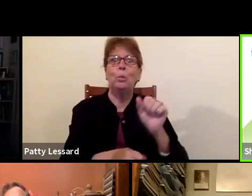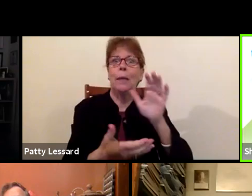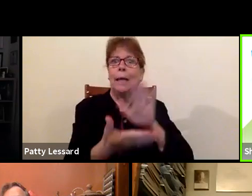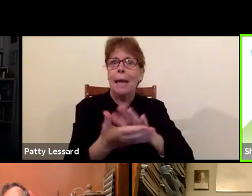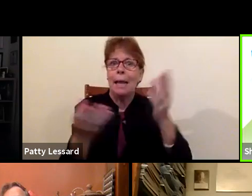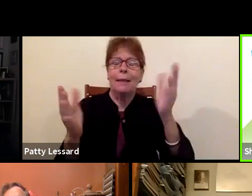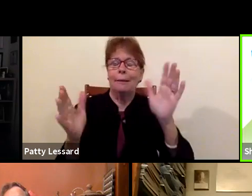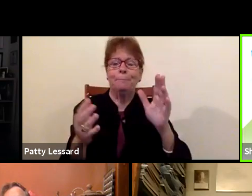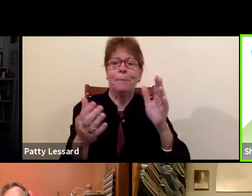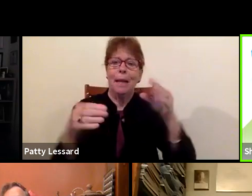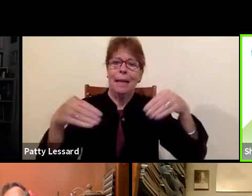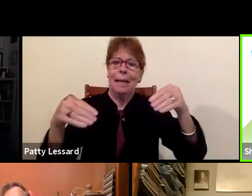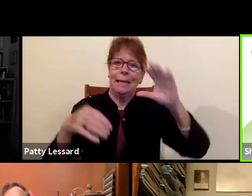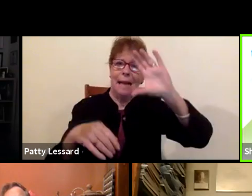campus.